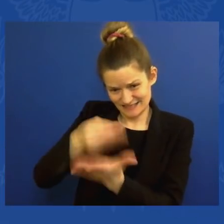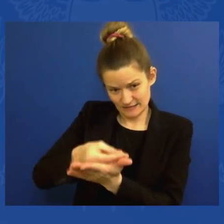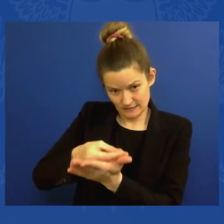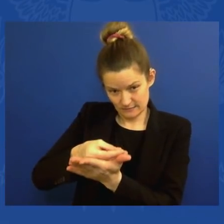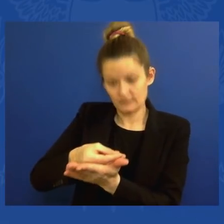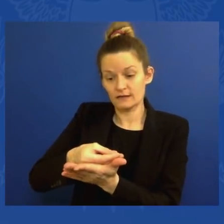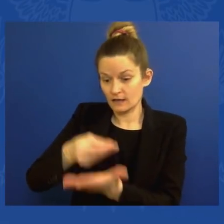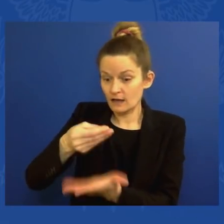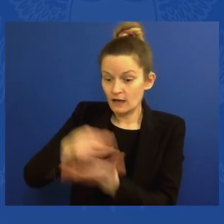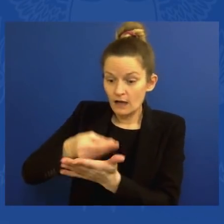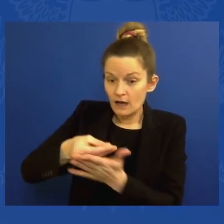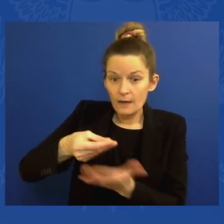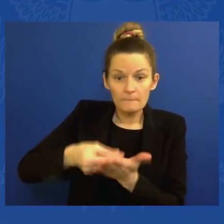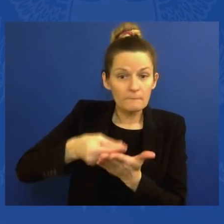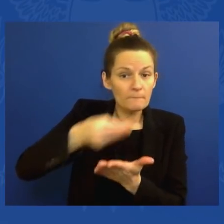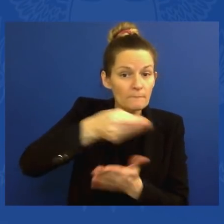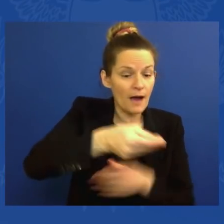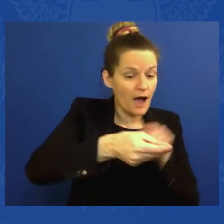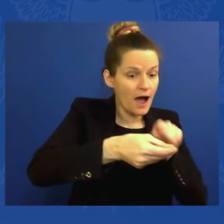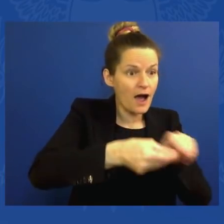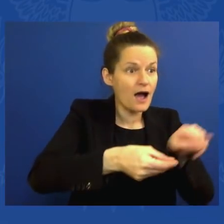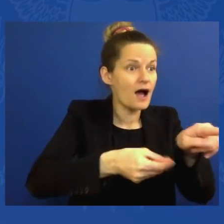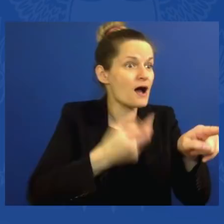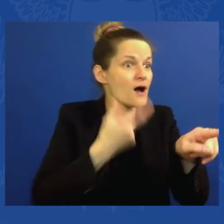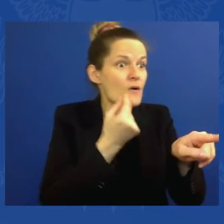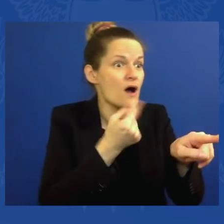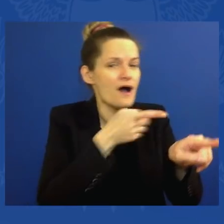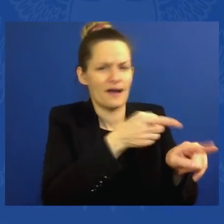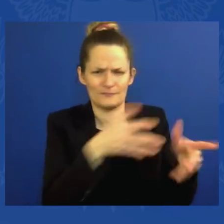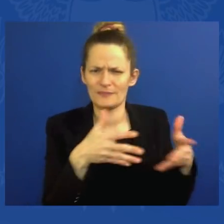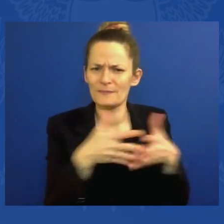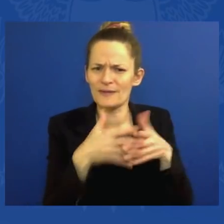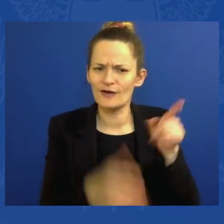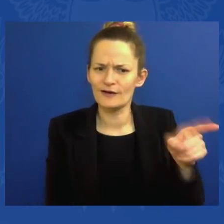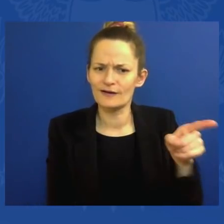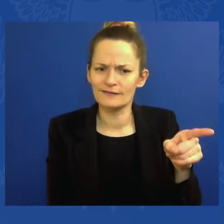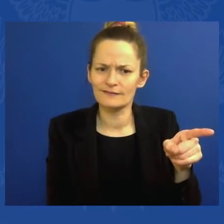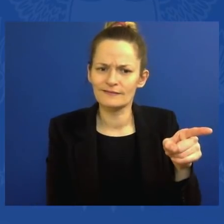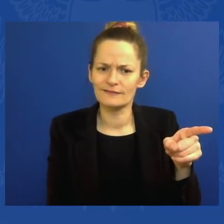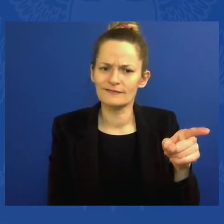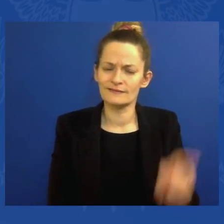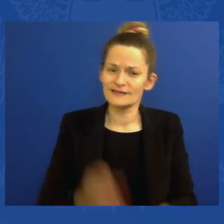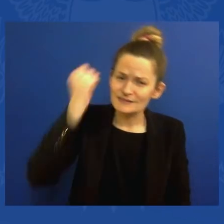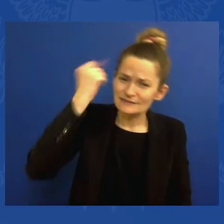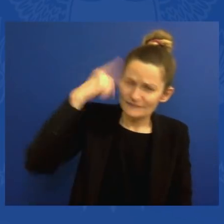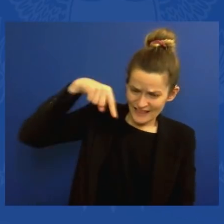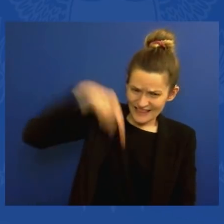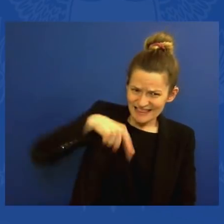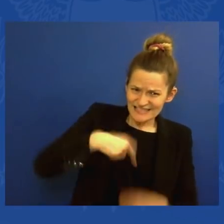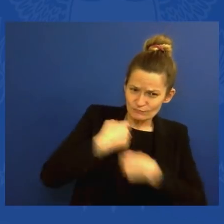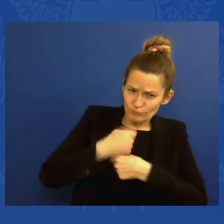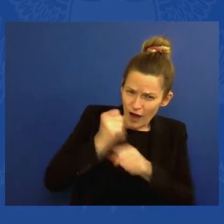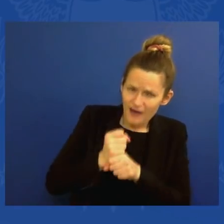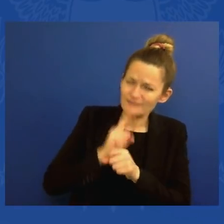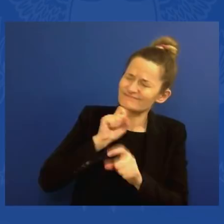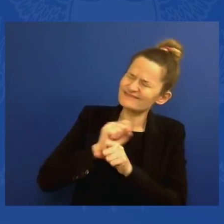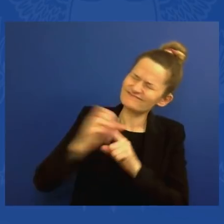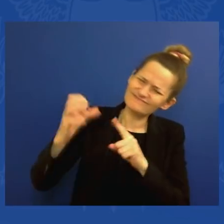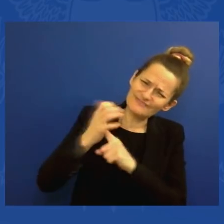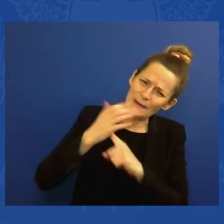And by the way, these are the best products in the world. The federal government spends about $600 billion a year